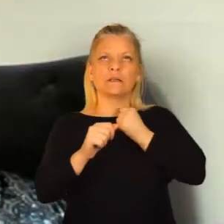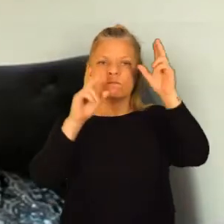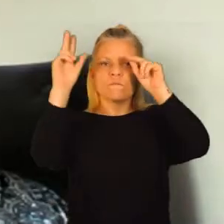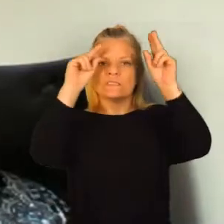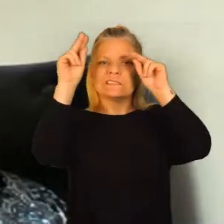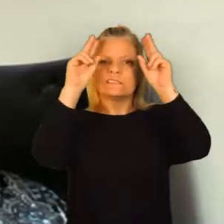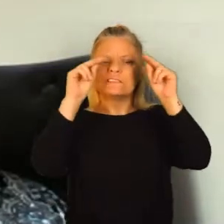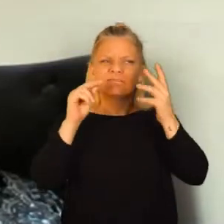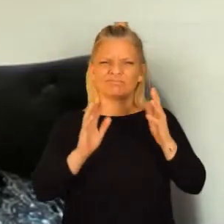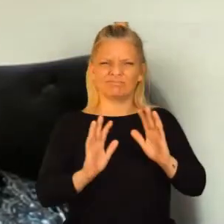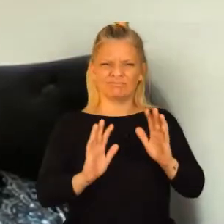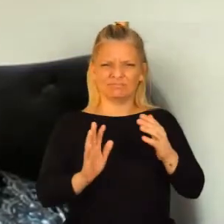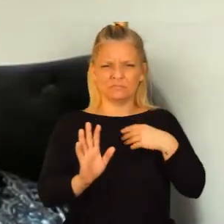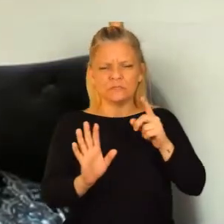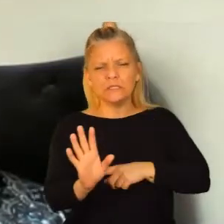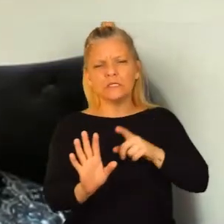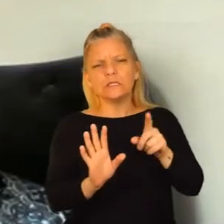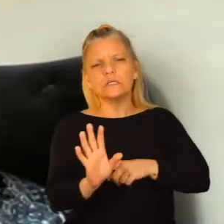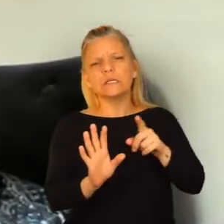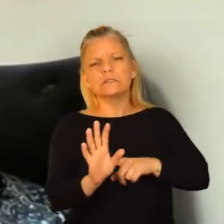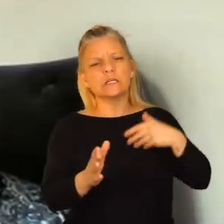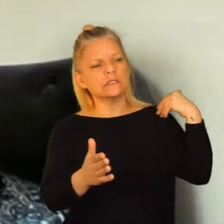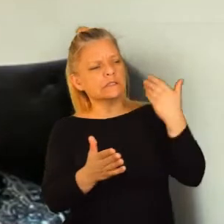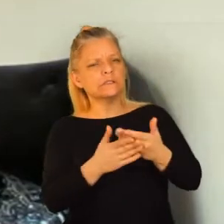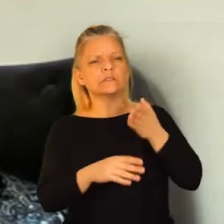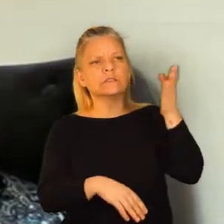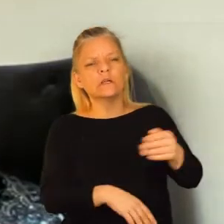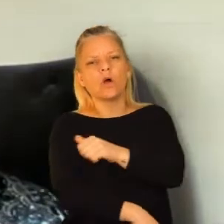that went through it would be useful. Like I was set up to expect the doctors